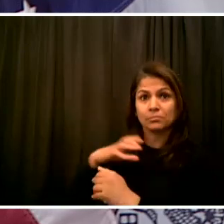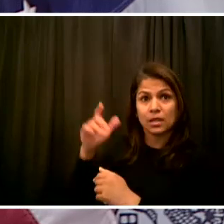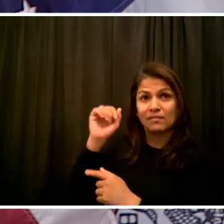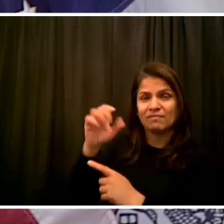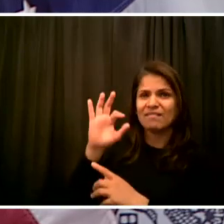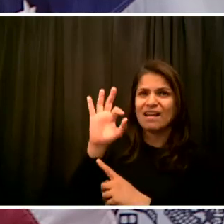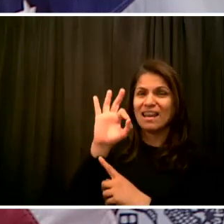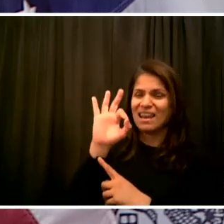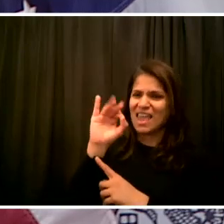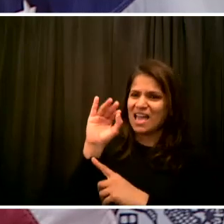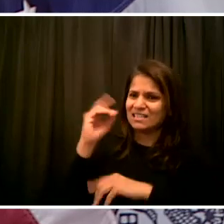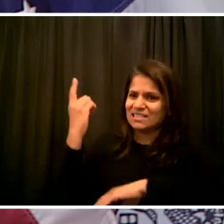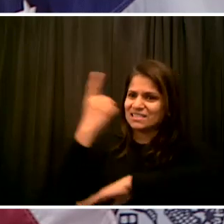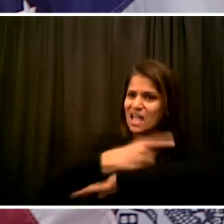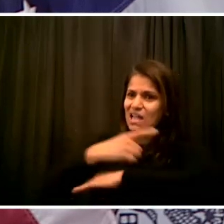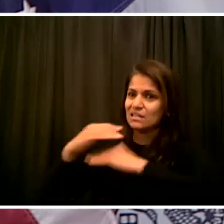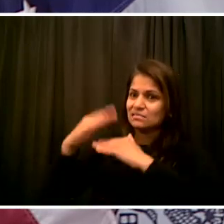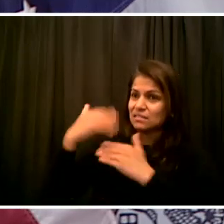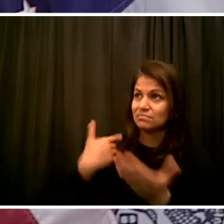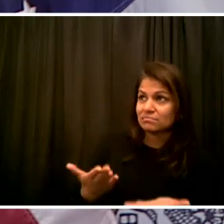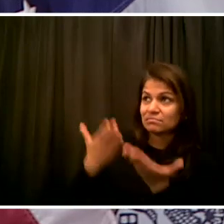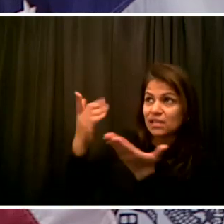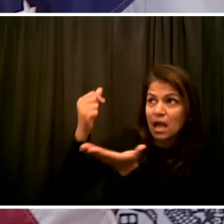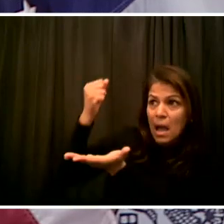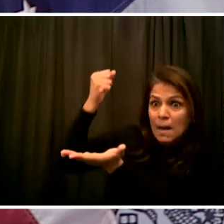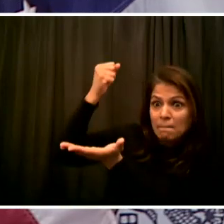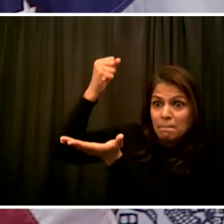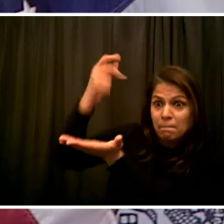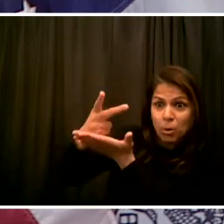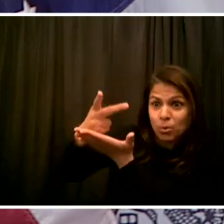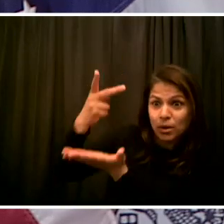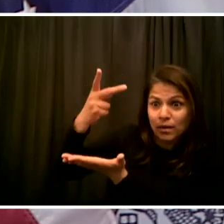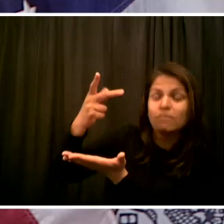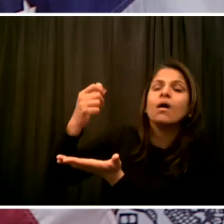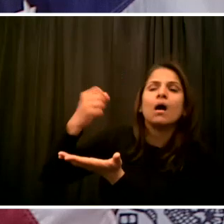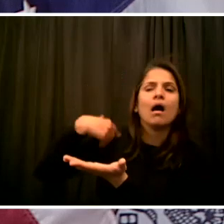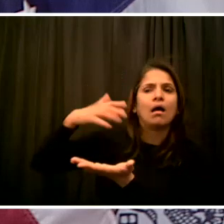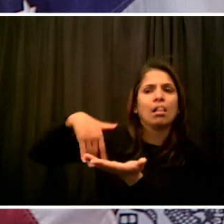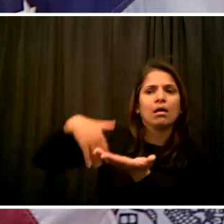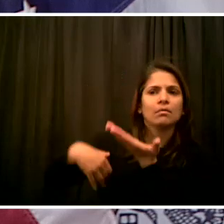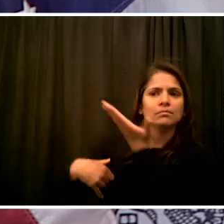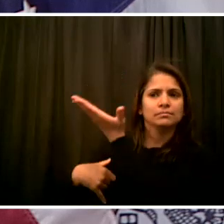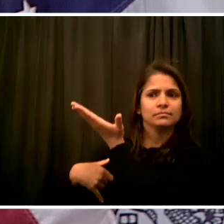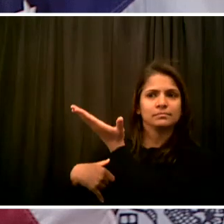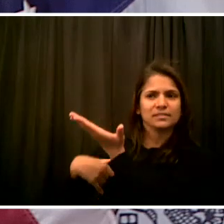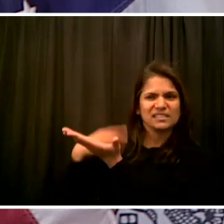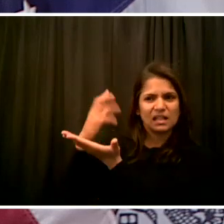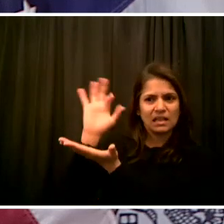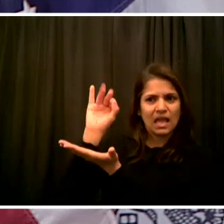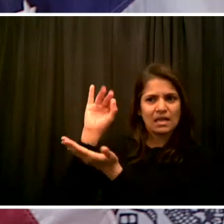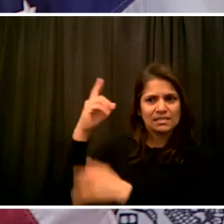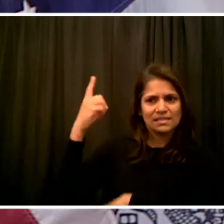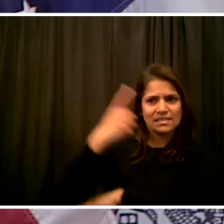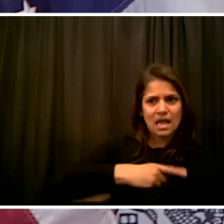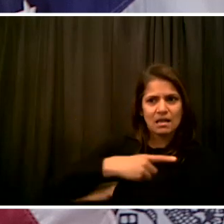ASHLEY FROMH NY E GOOD MORNING,